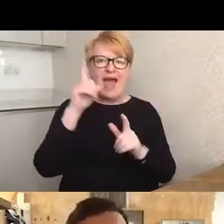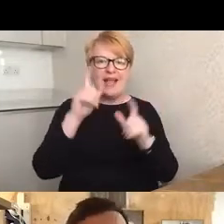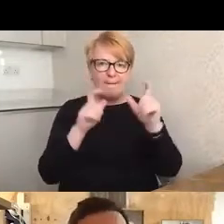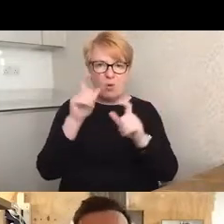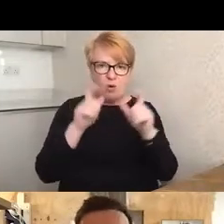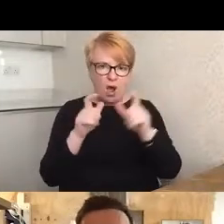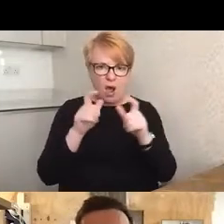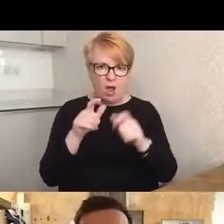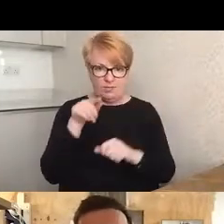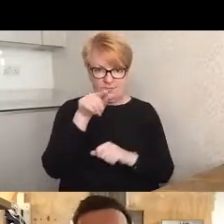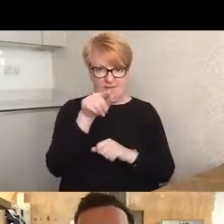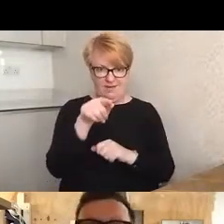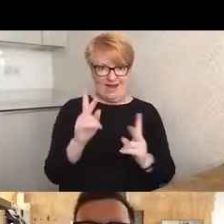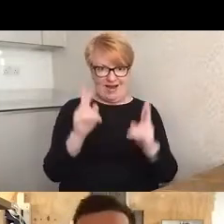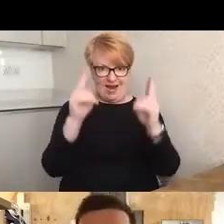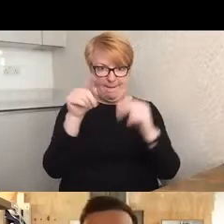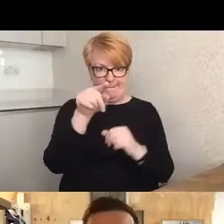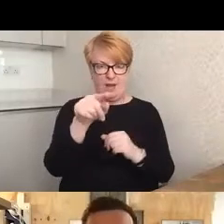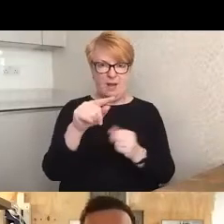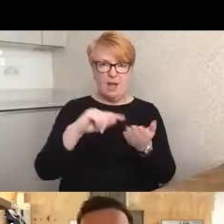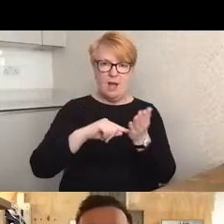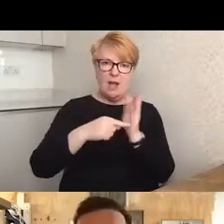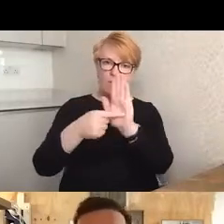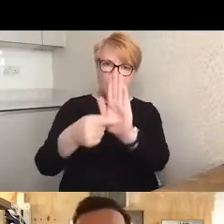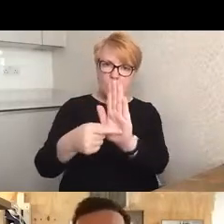which she has been giving this documentation, if you like to people in order for